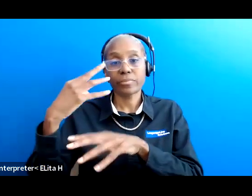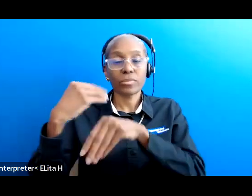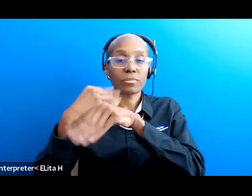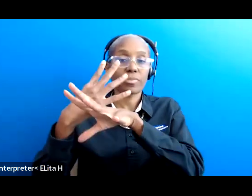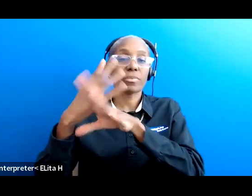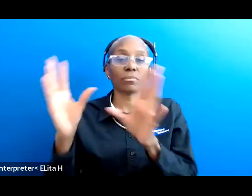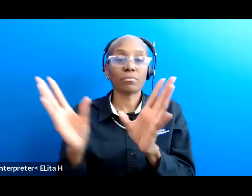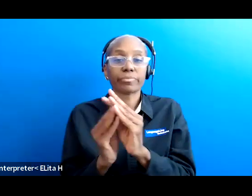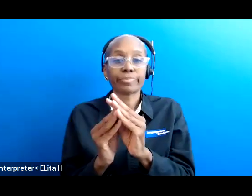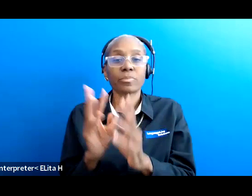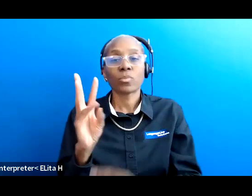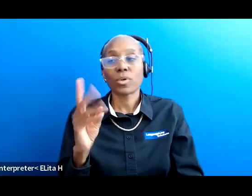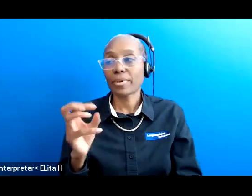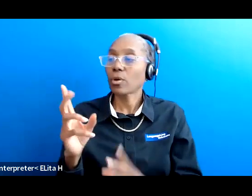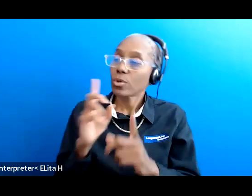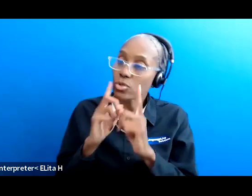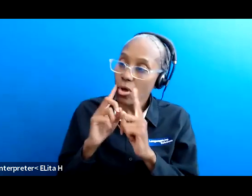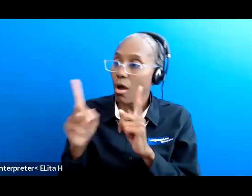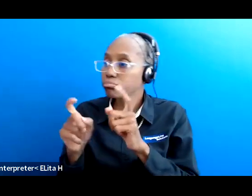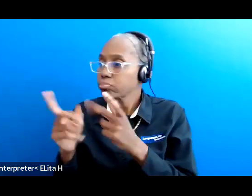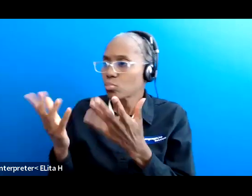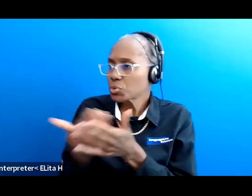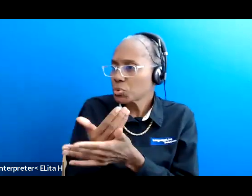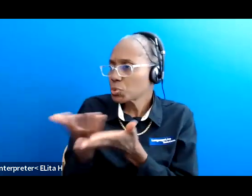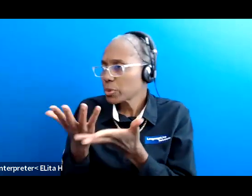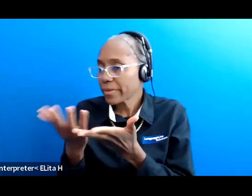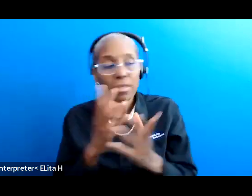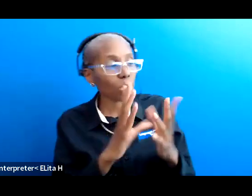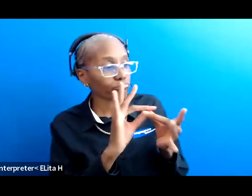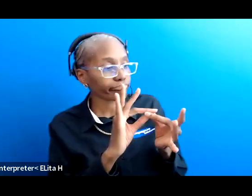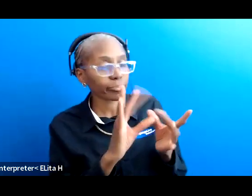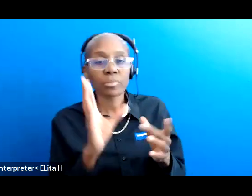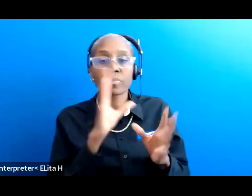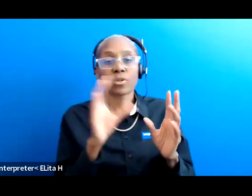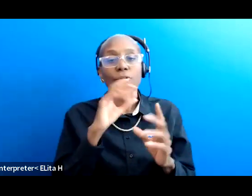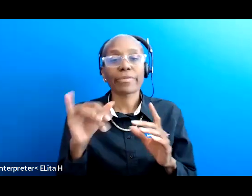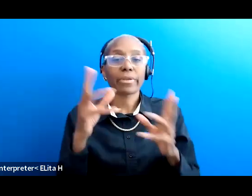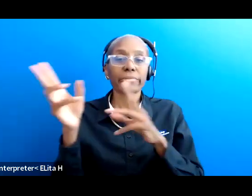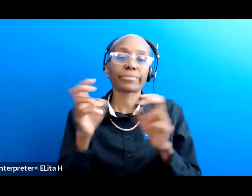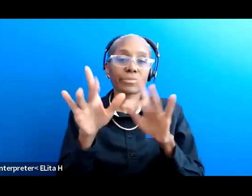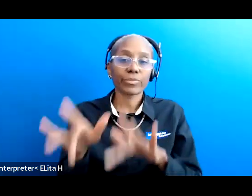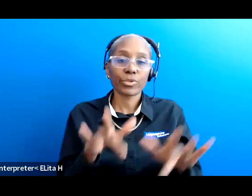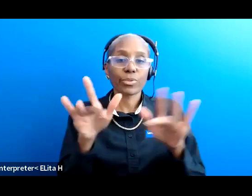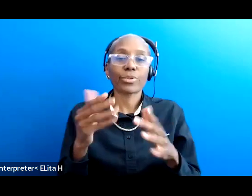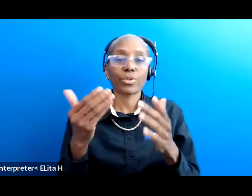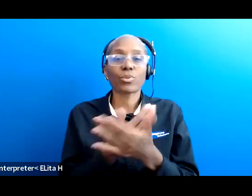We talk to different people that are talking about the latest and greatest things. So look for those. They've all been recorded. They're new ones that will be coming up.